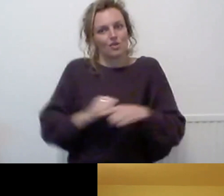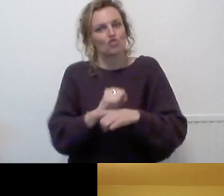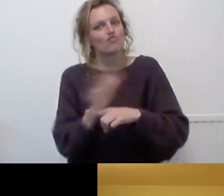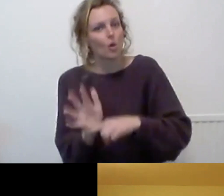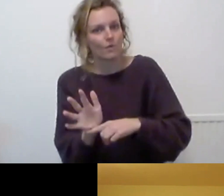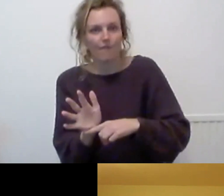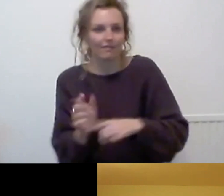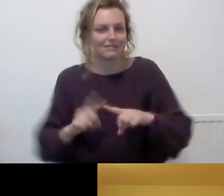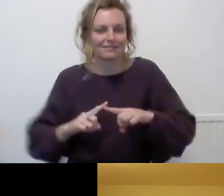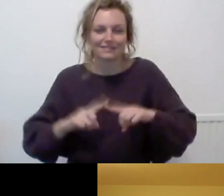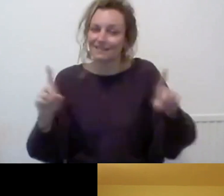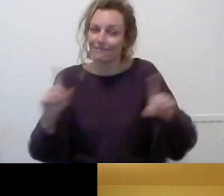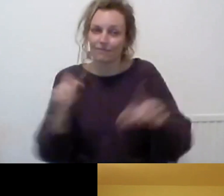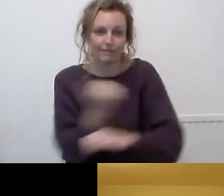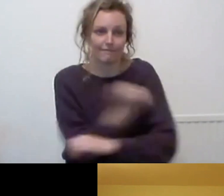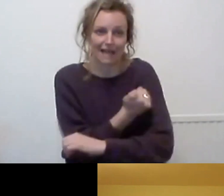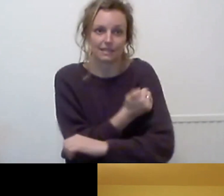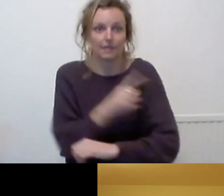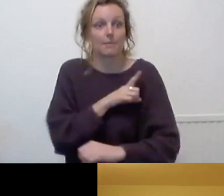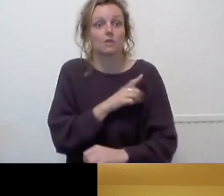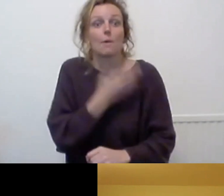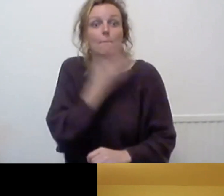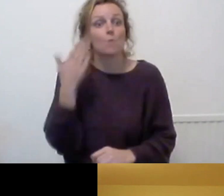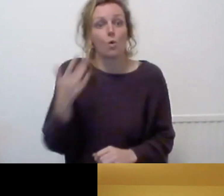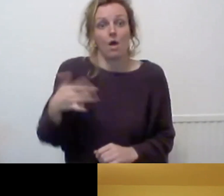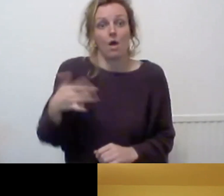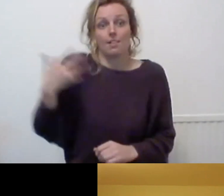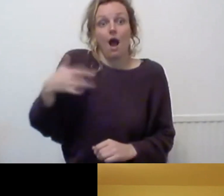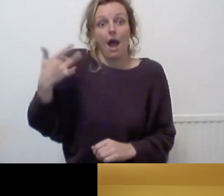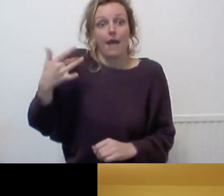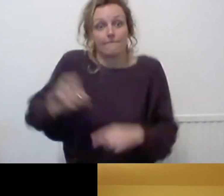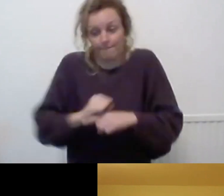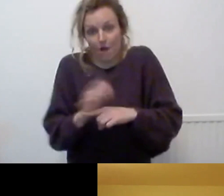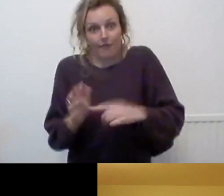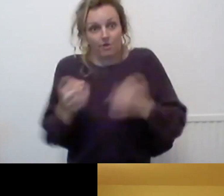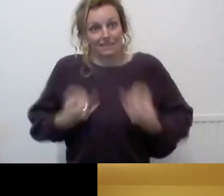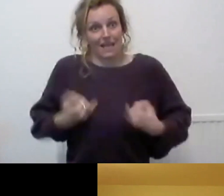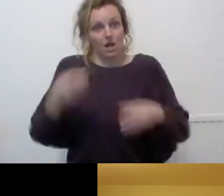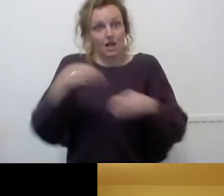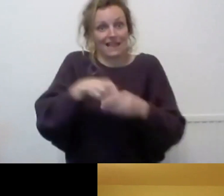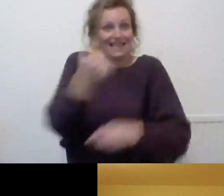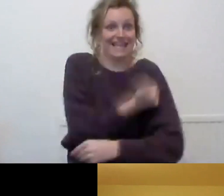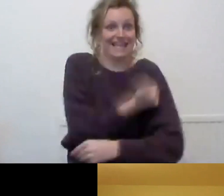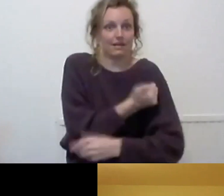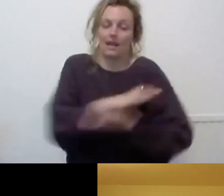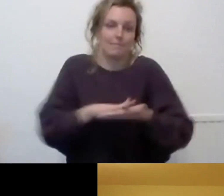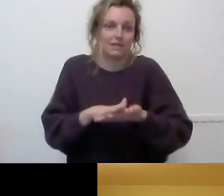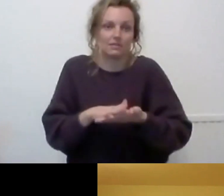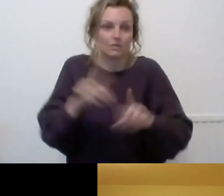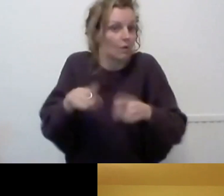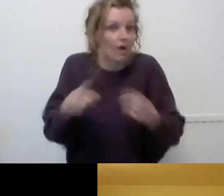So you cannot get COVID from the vaccines and you cannot transmit COVID ina. Thank you very